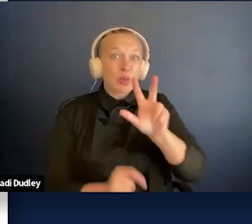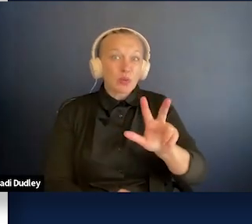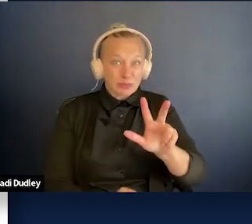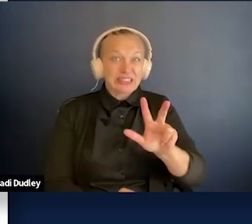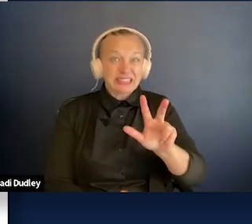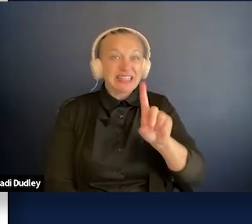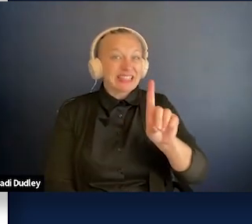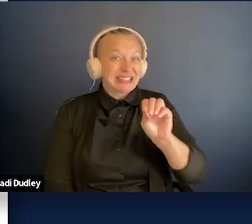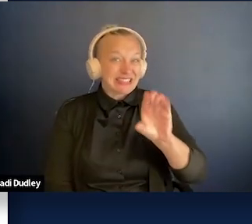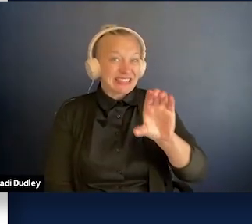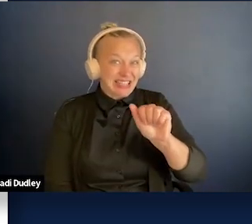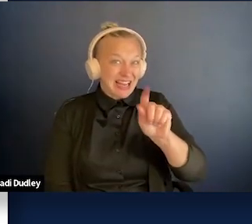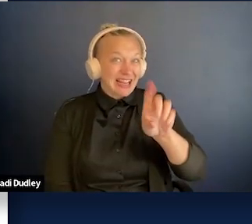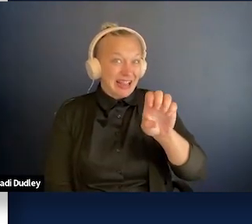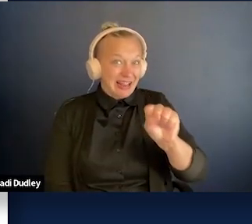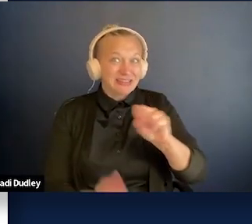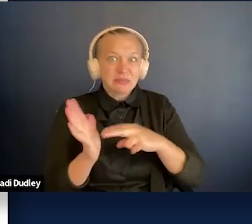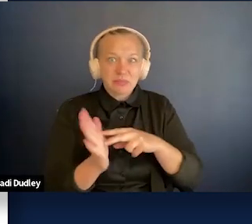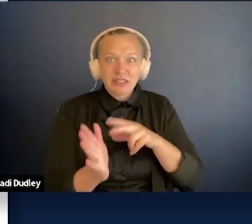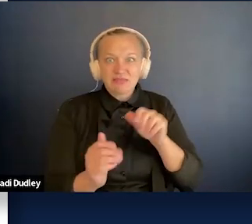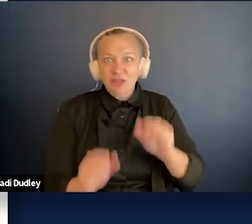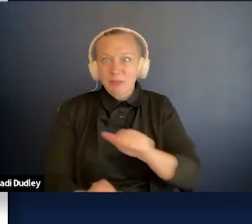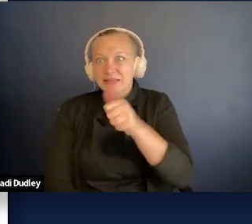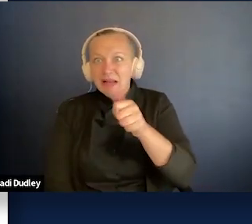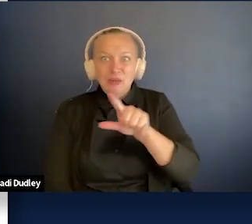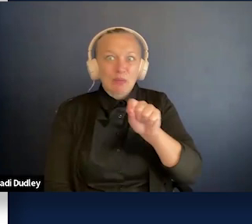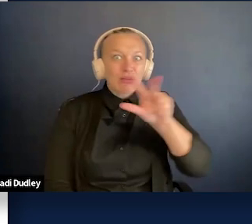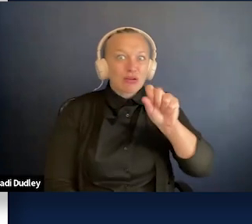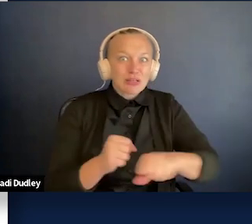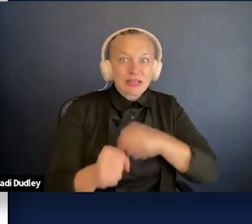Collectively, these factors can increase the risk of pneumococcal disease.